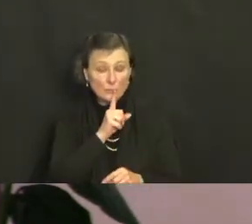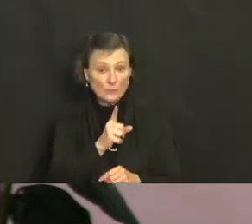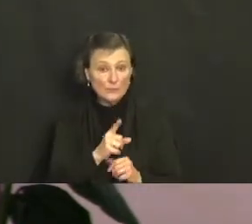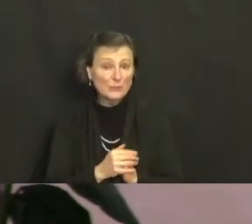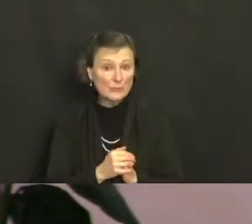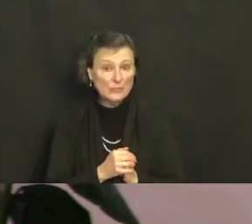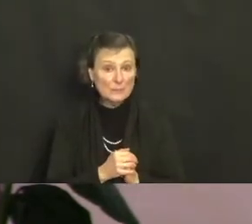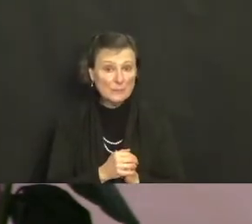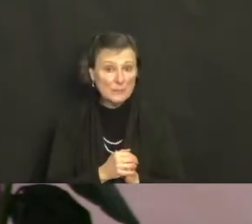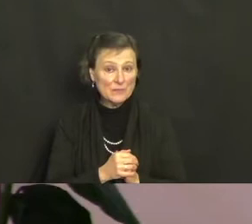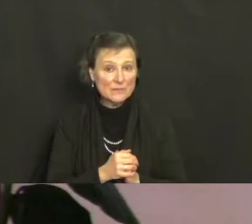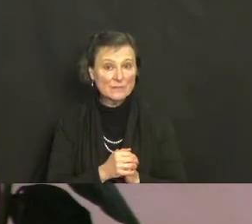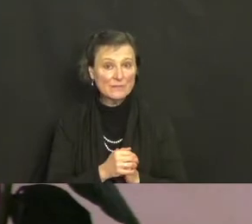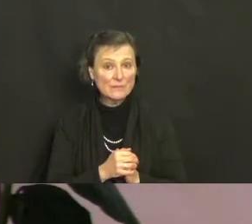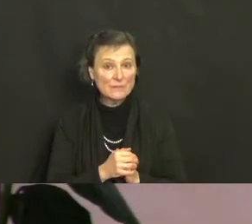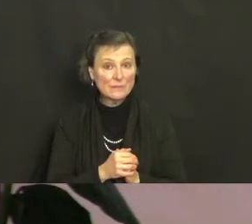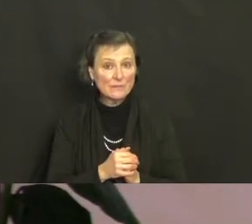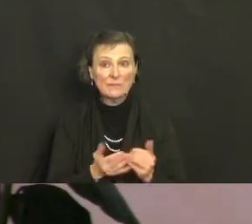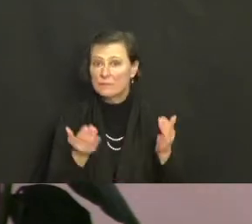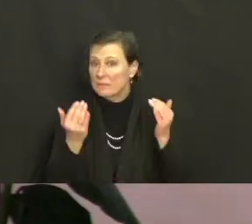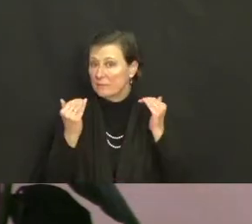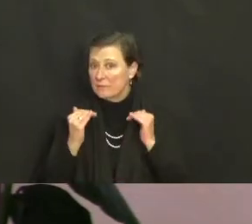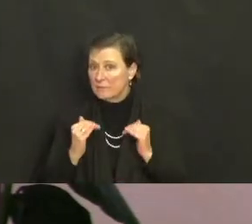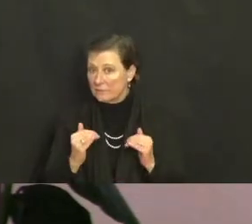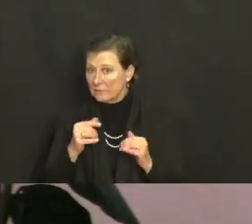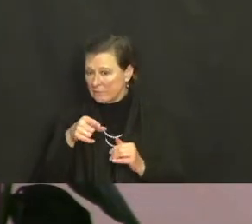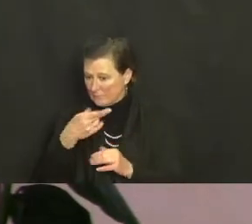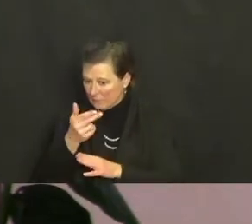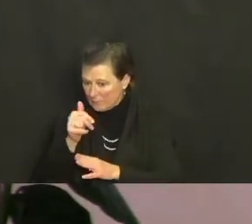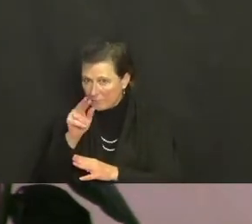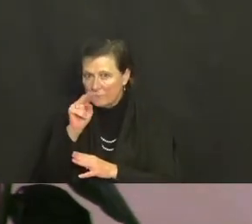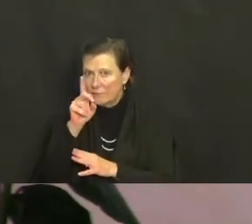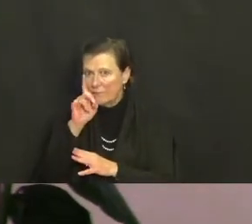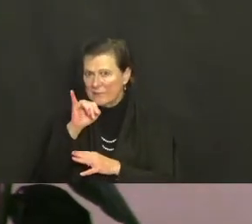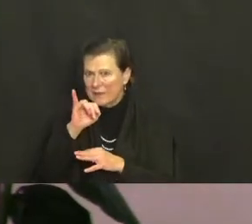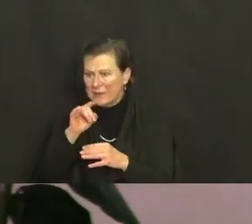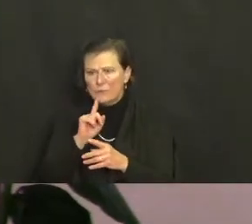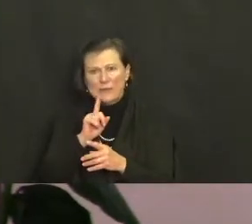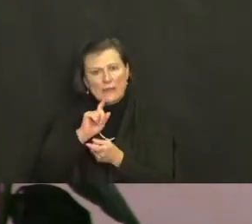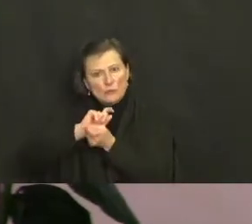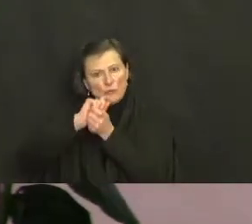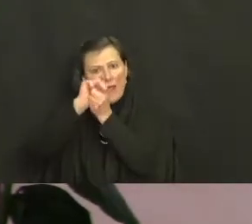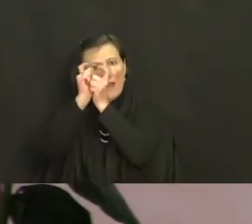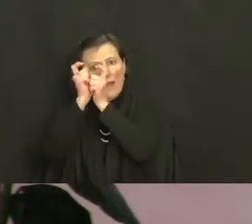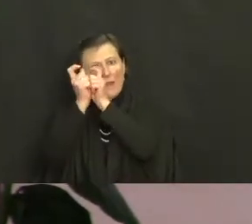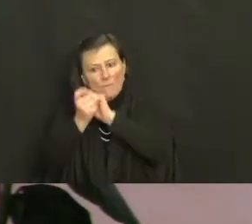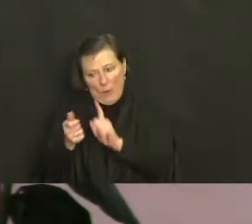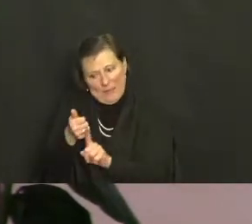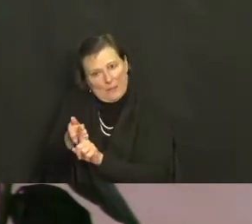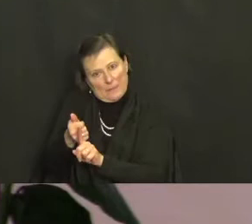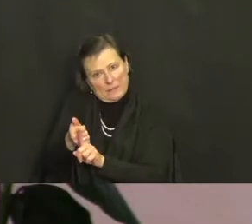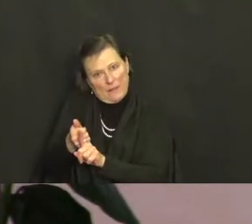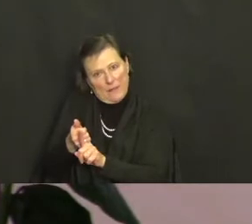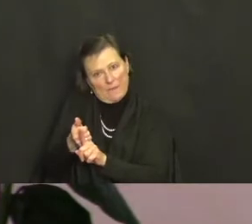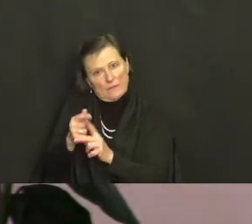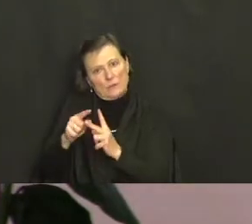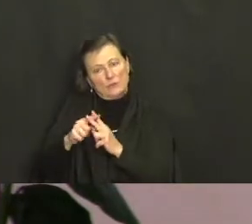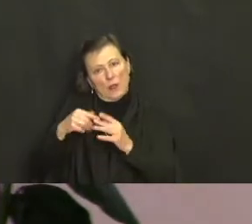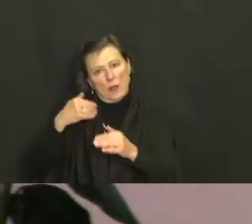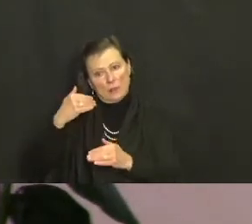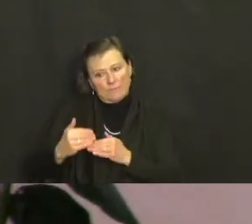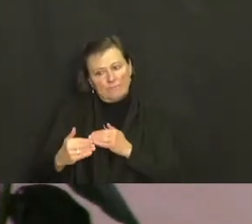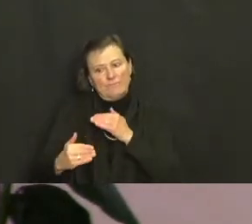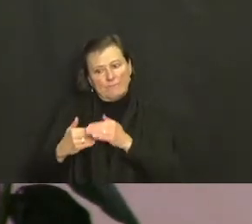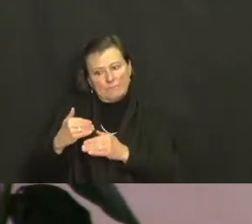And, thus, Gandhi to transform himself, began a long program of personal growth, wherein